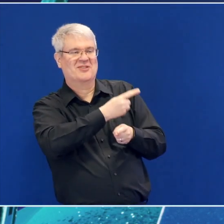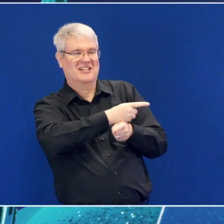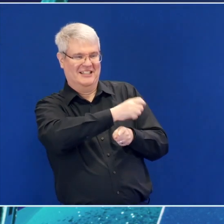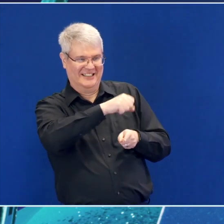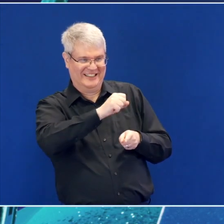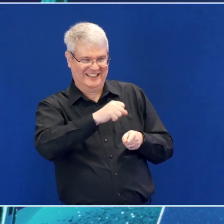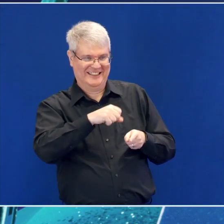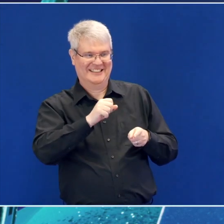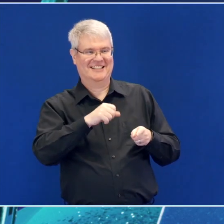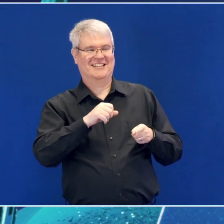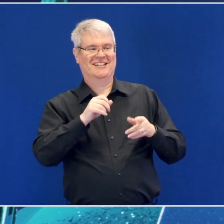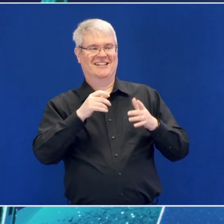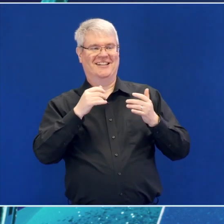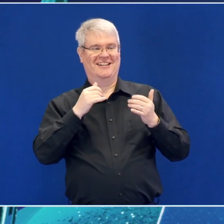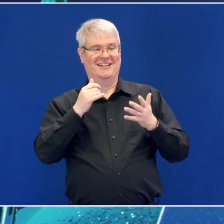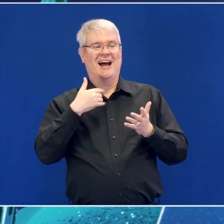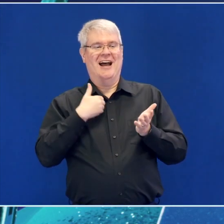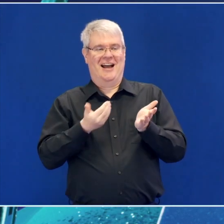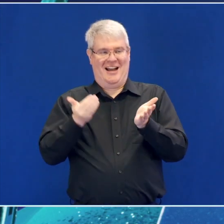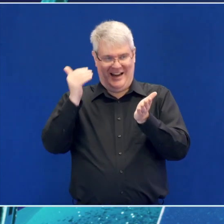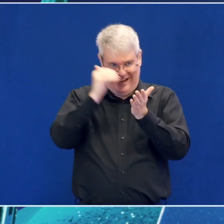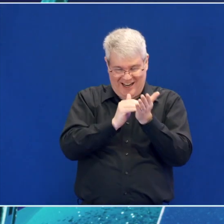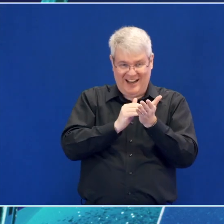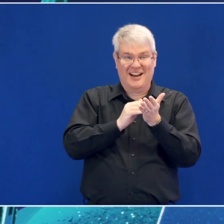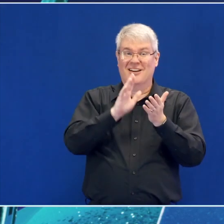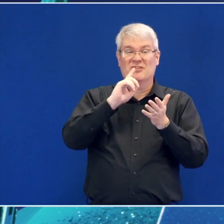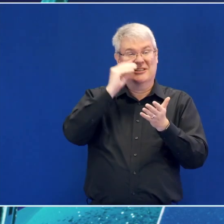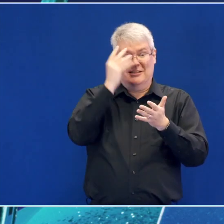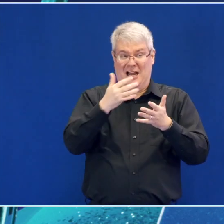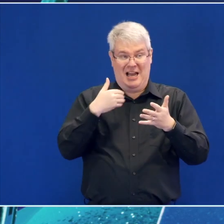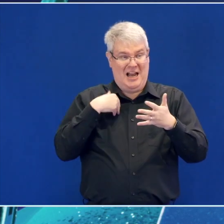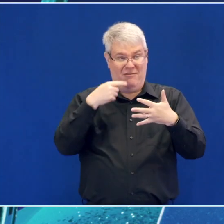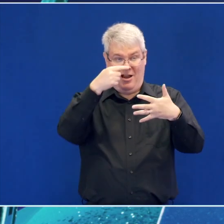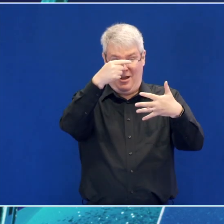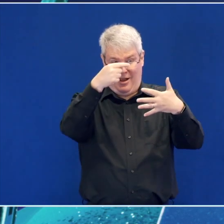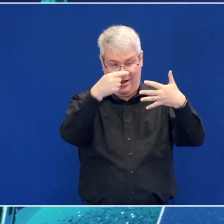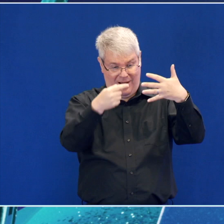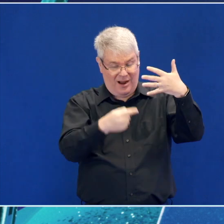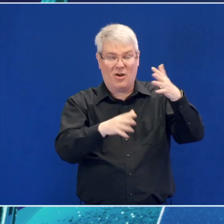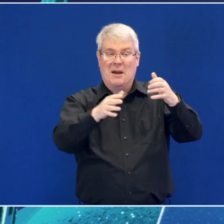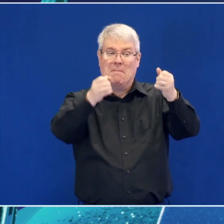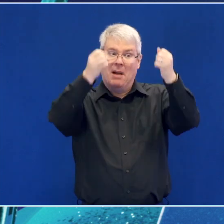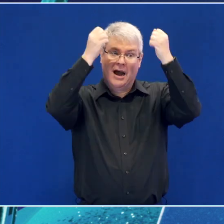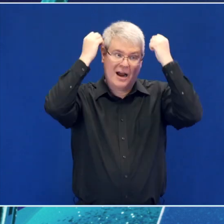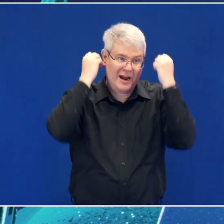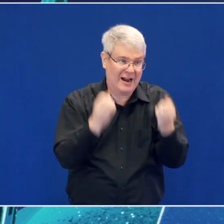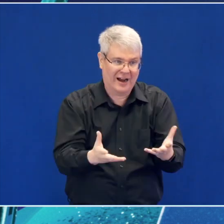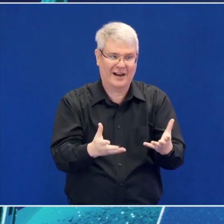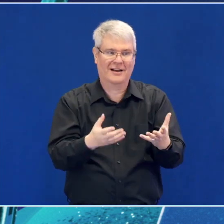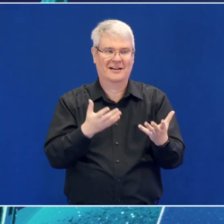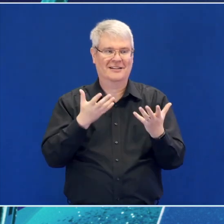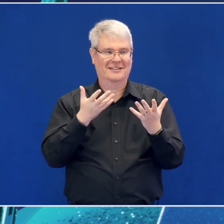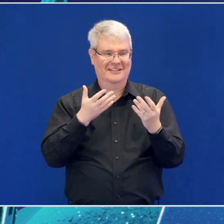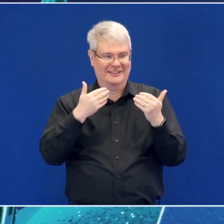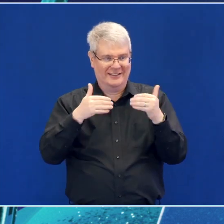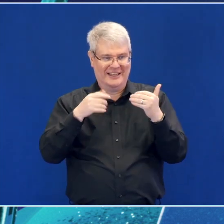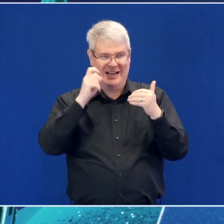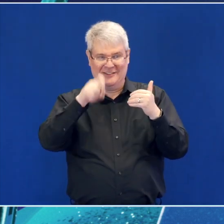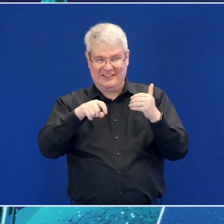it's like -- there are so many things that we can learn that he was able to pack into, I don't know, like a thousand words. I want to highlight a couple of those.